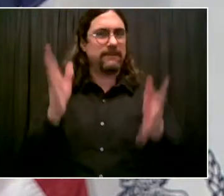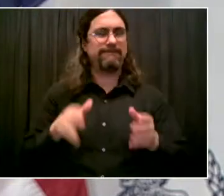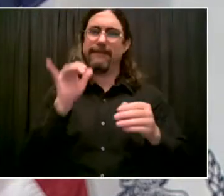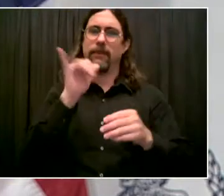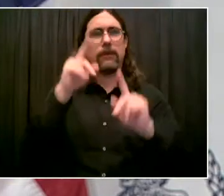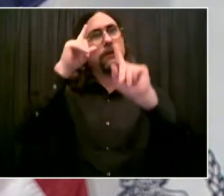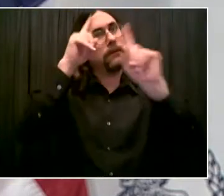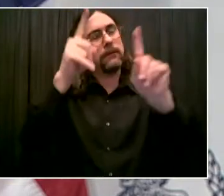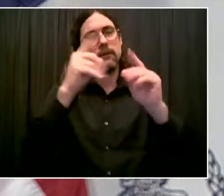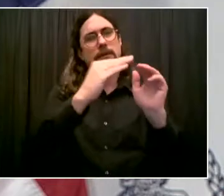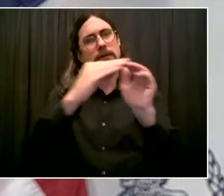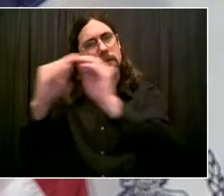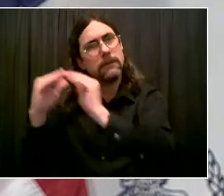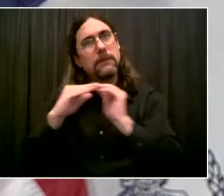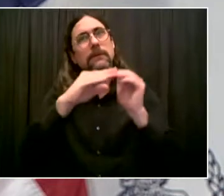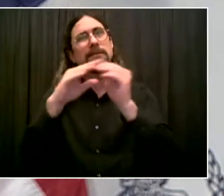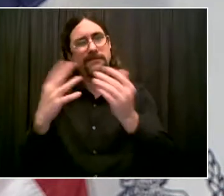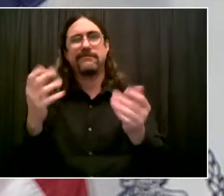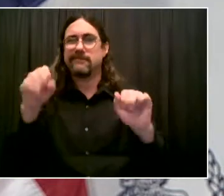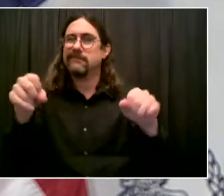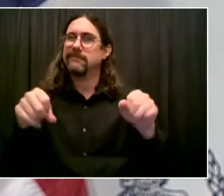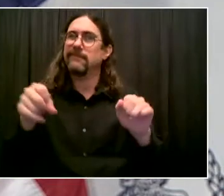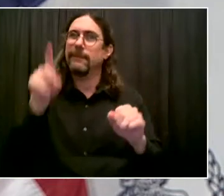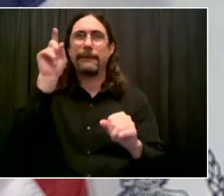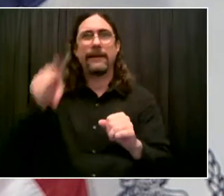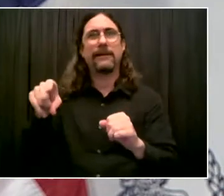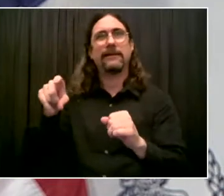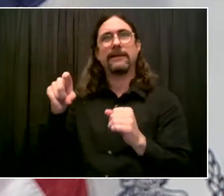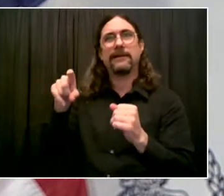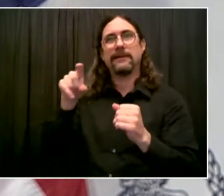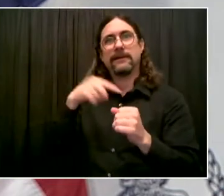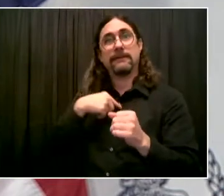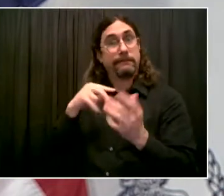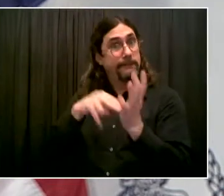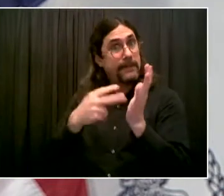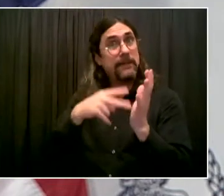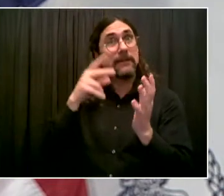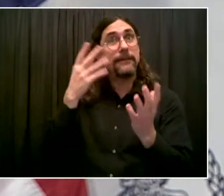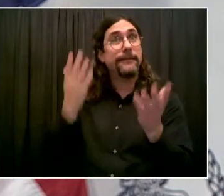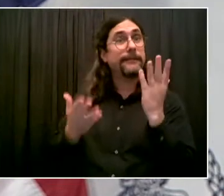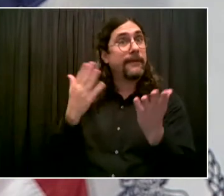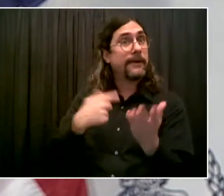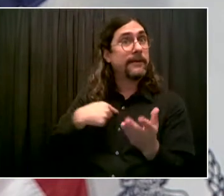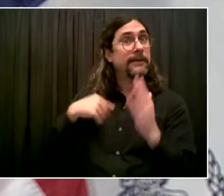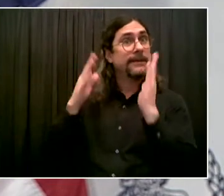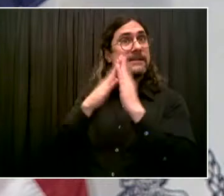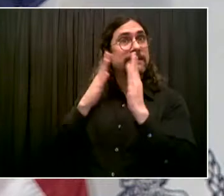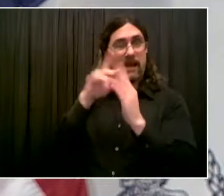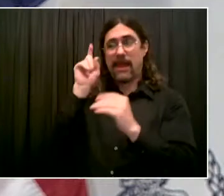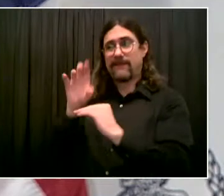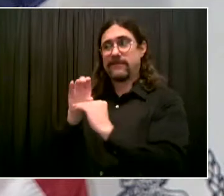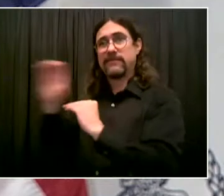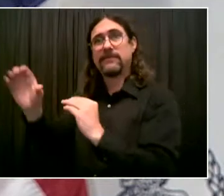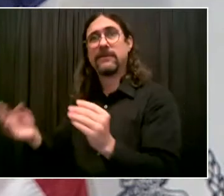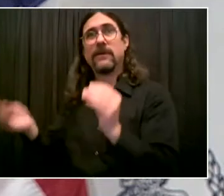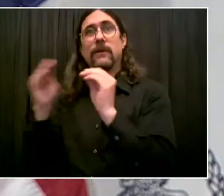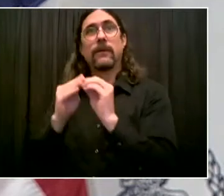ABLE TO PARTICIPATE. WE HAVE TO LOOK AT SOLUTIONS THERE, WHETHER